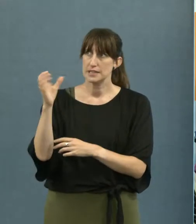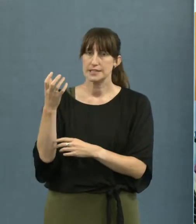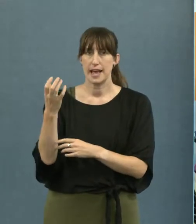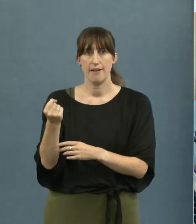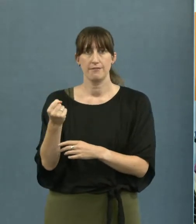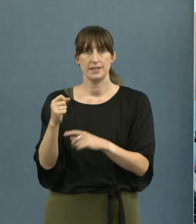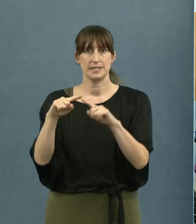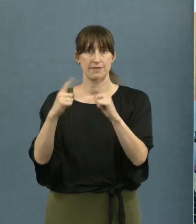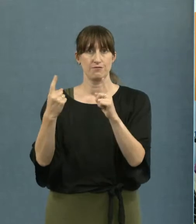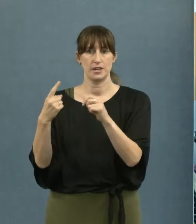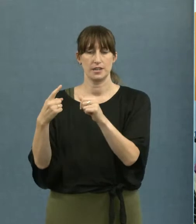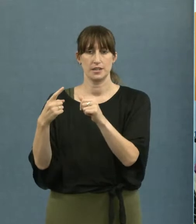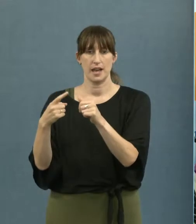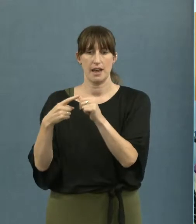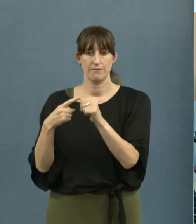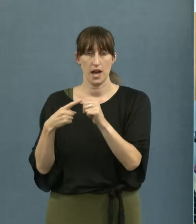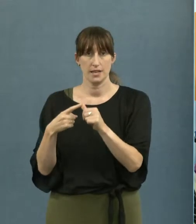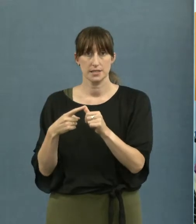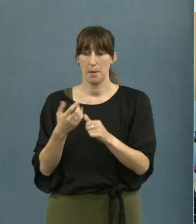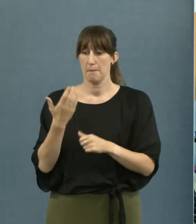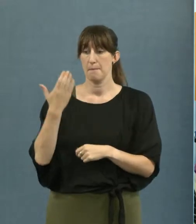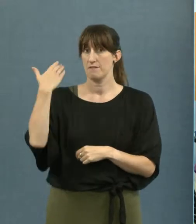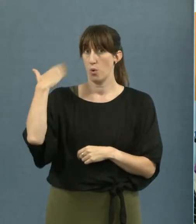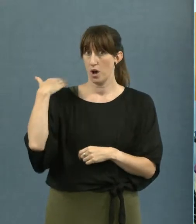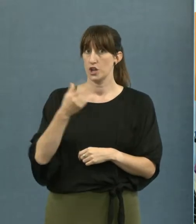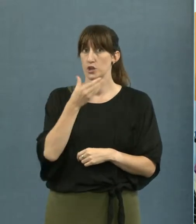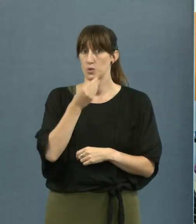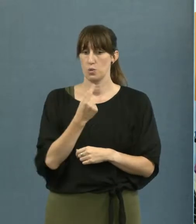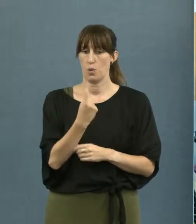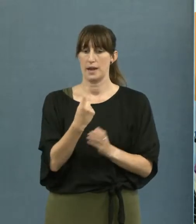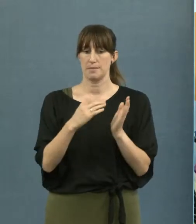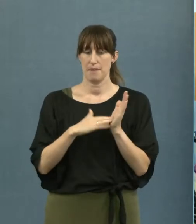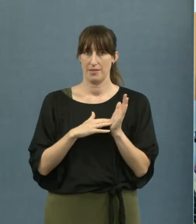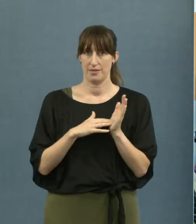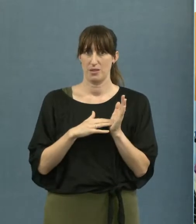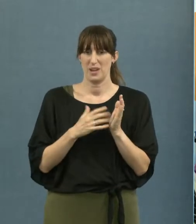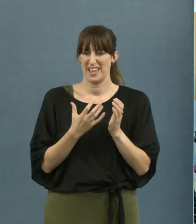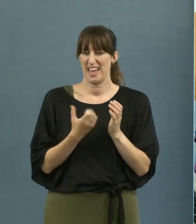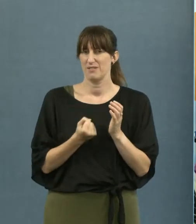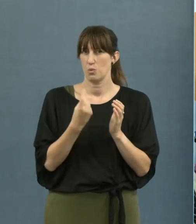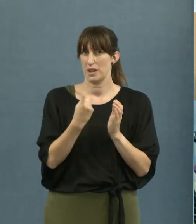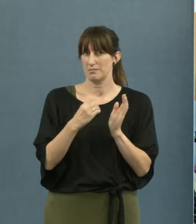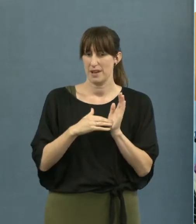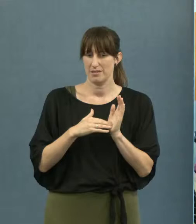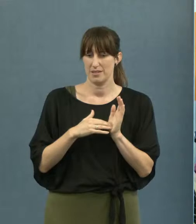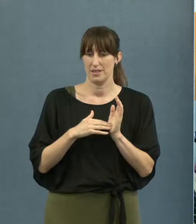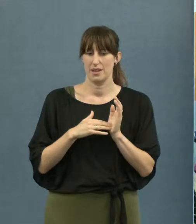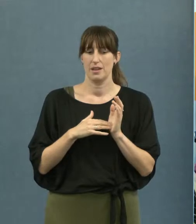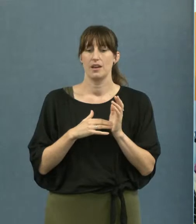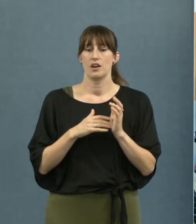taken. We ourselves in the past used one month as the period